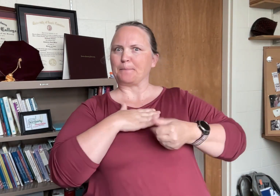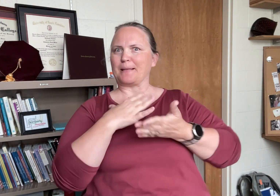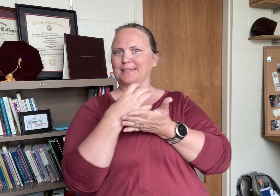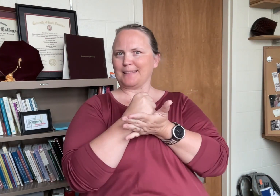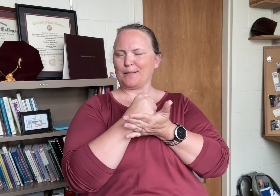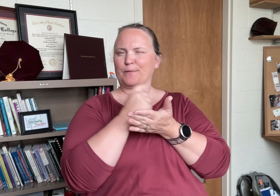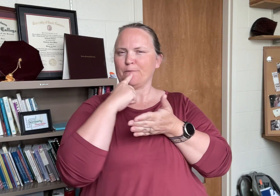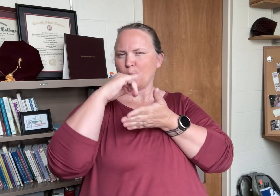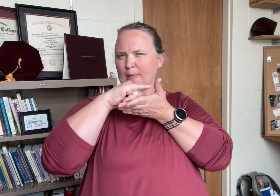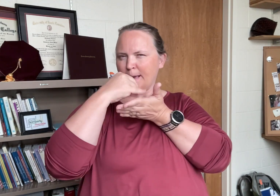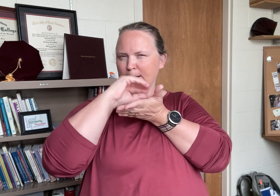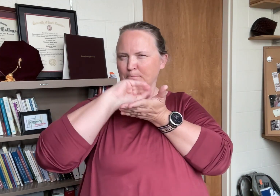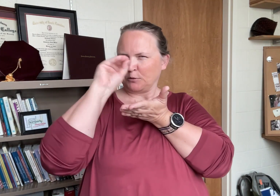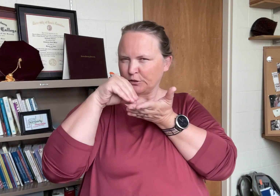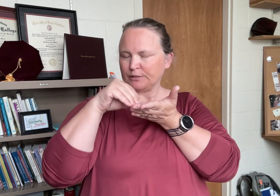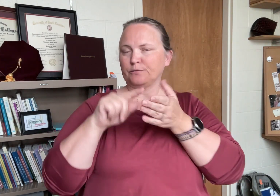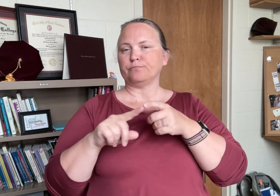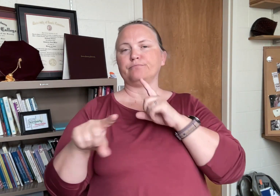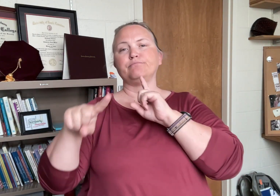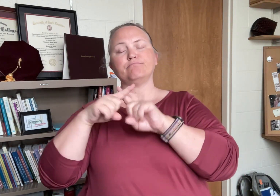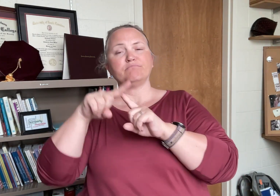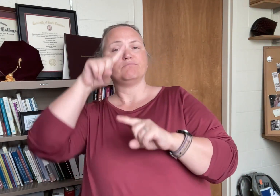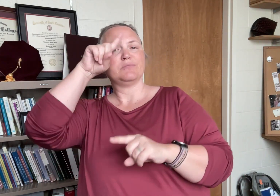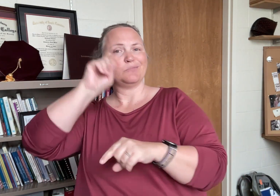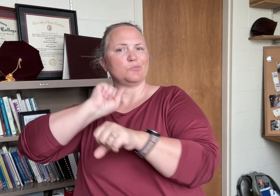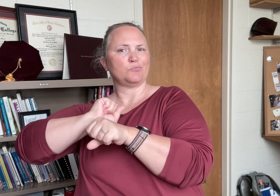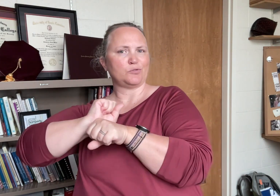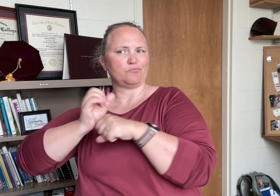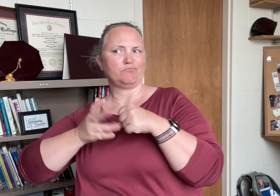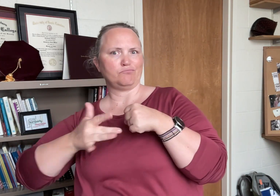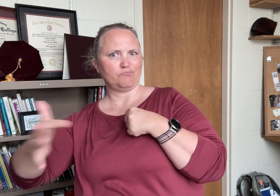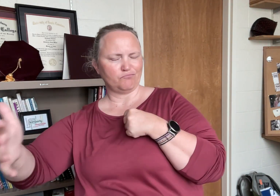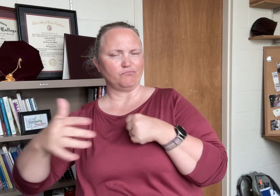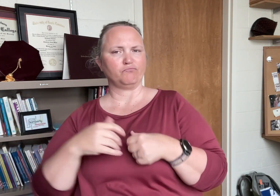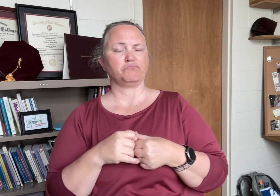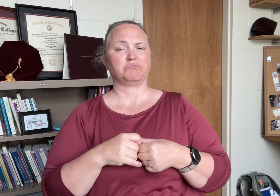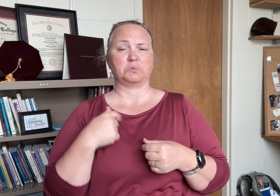They wouldn't have to pay part of my salary during the year because it would be grant funded. So I thought that's how things work.